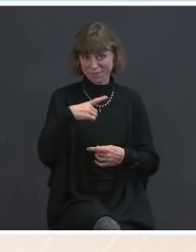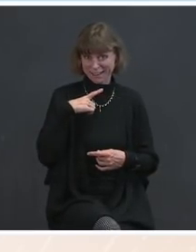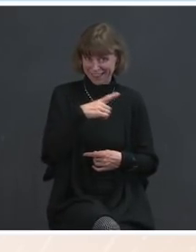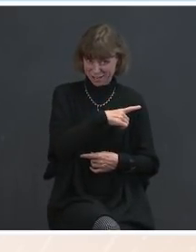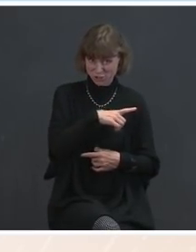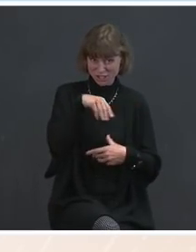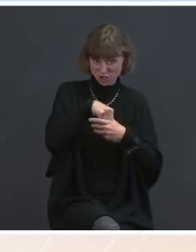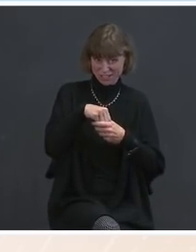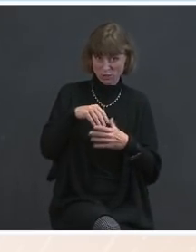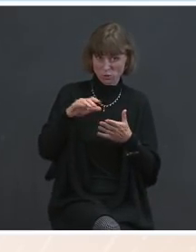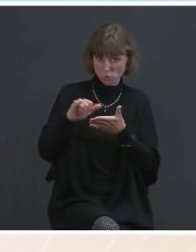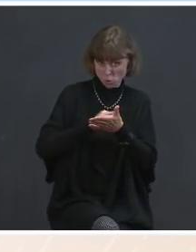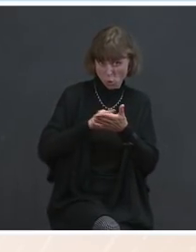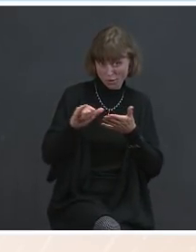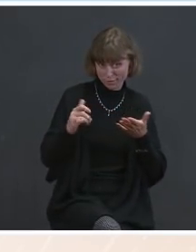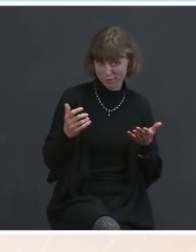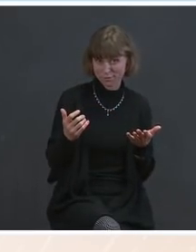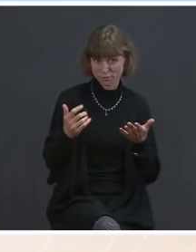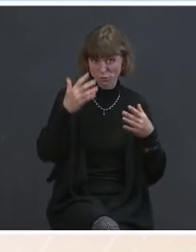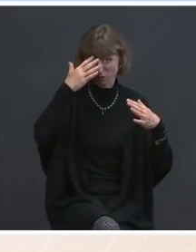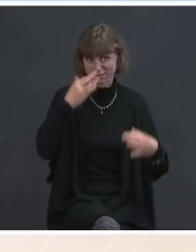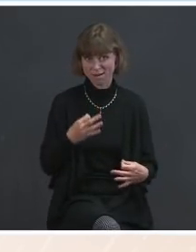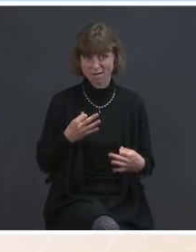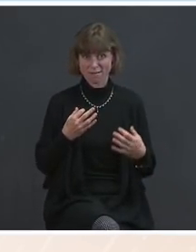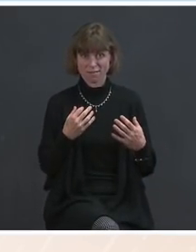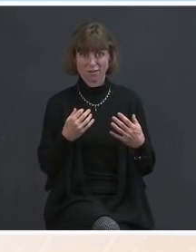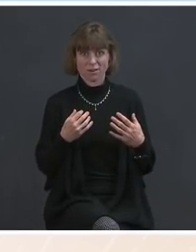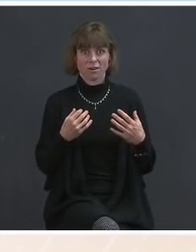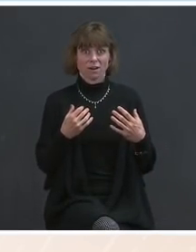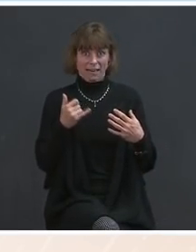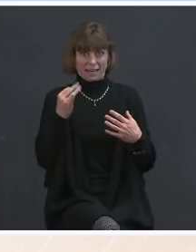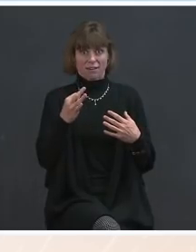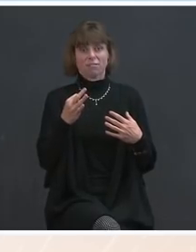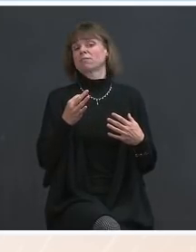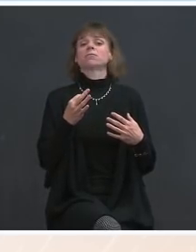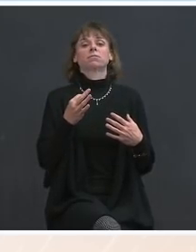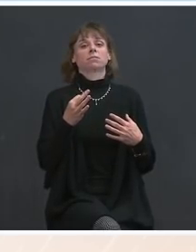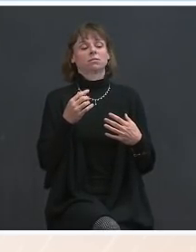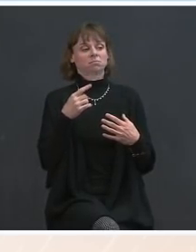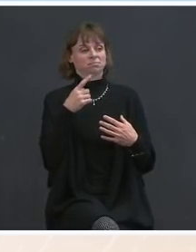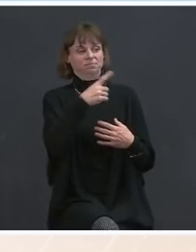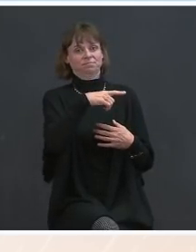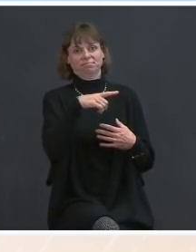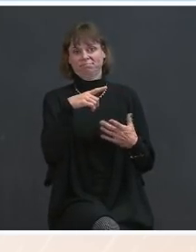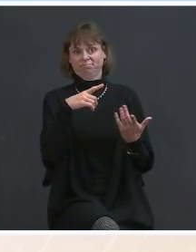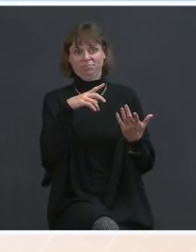to determine if they're -- if he still has the confidence of the people in the state.